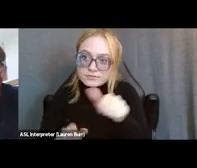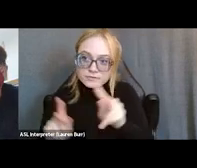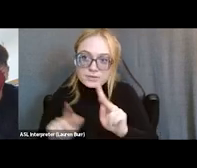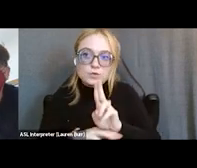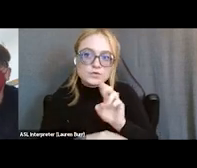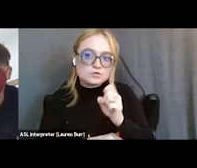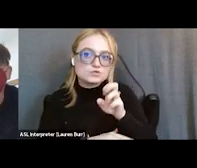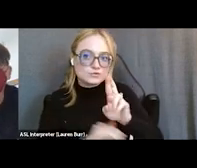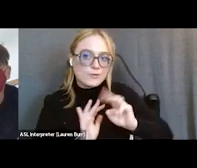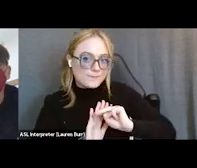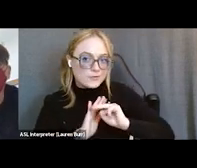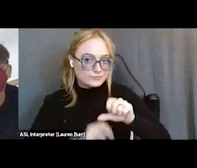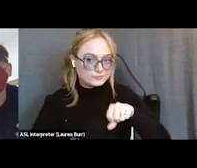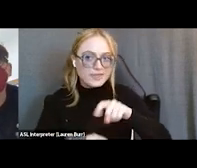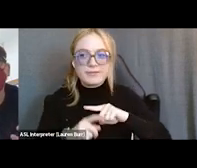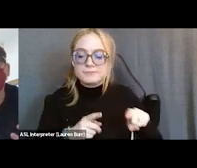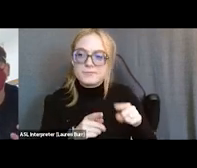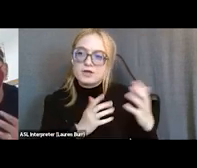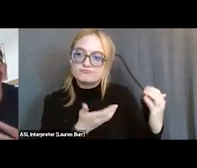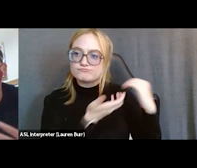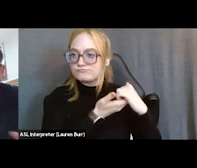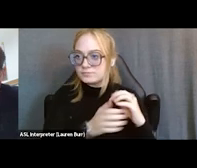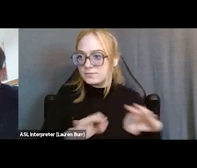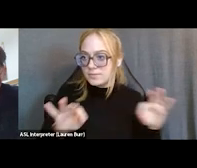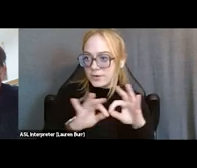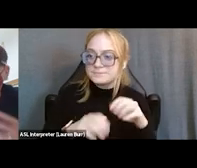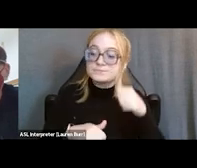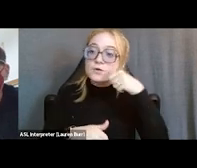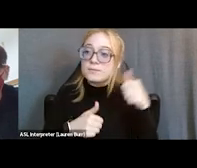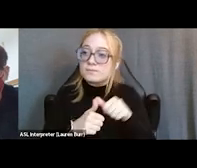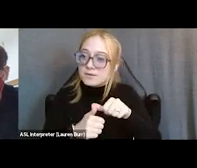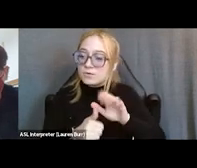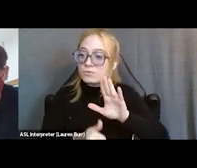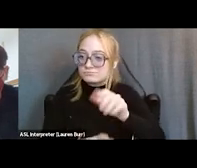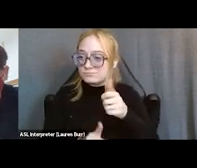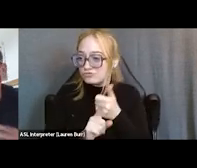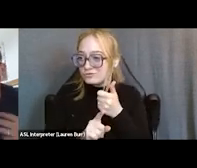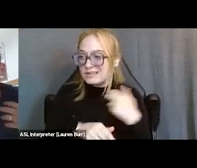And this lastly, I think remembering that holding yourself accountable as being one of those keys is important.